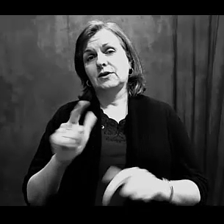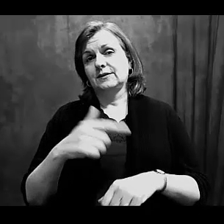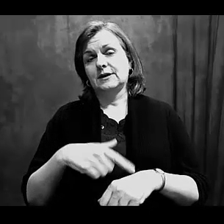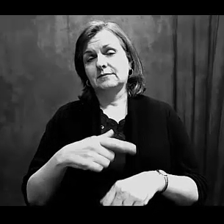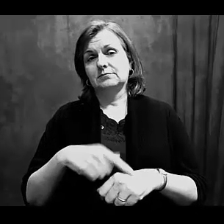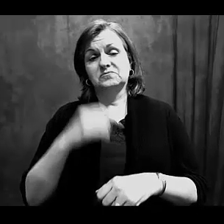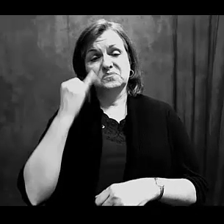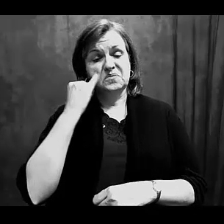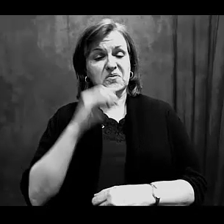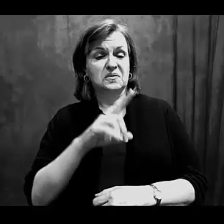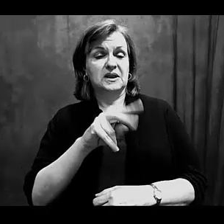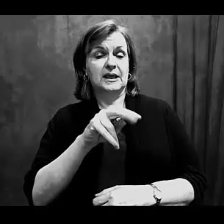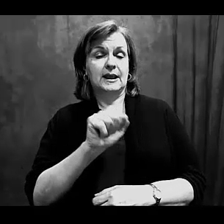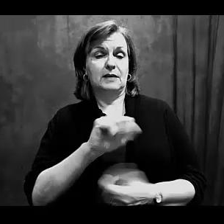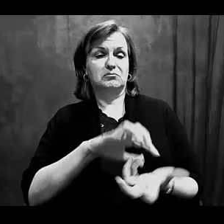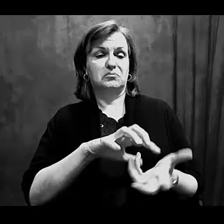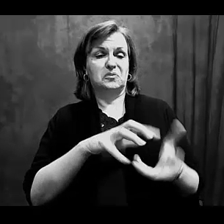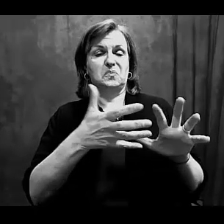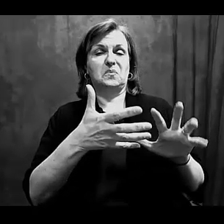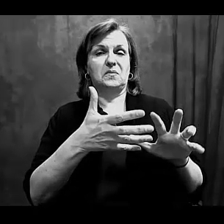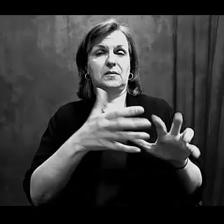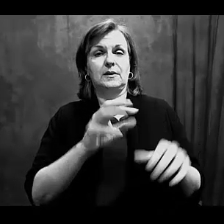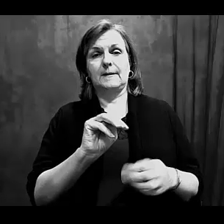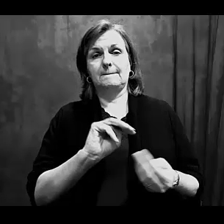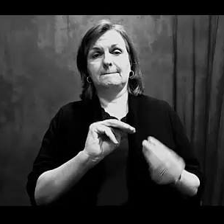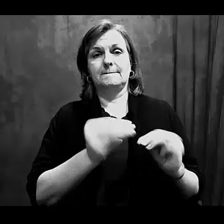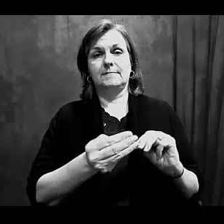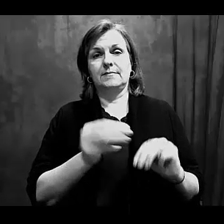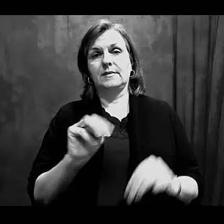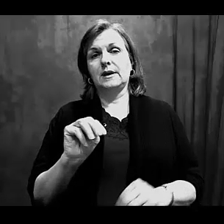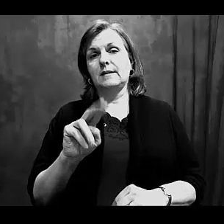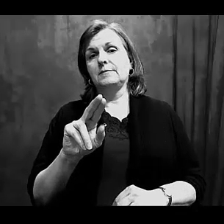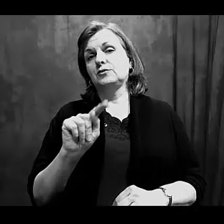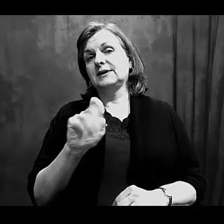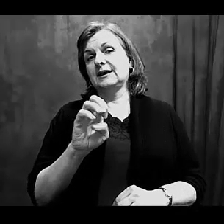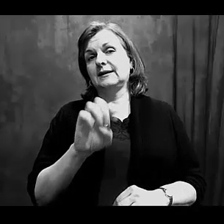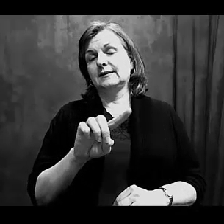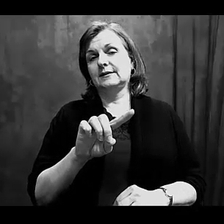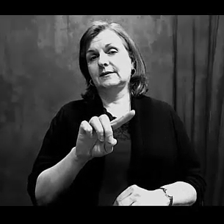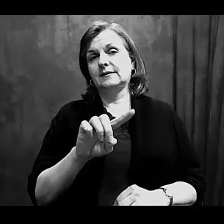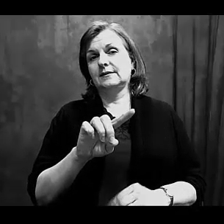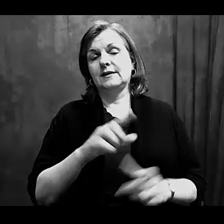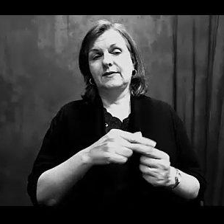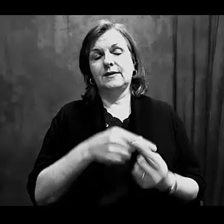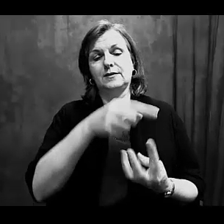and if the DNA is mutated